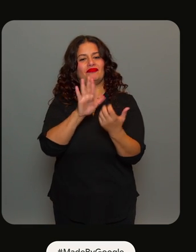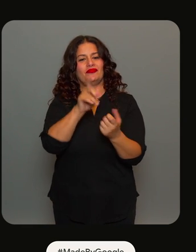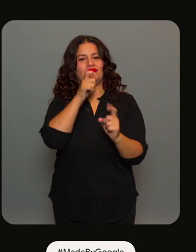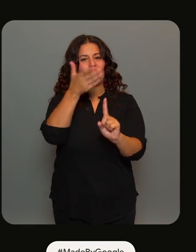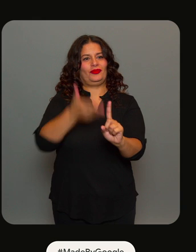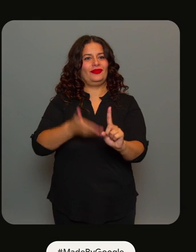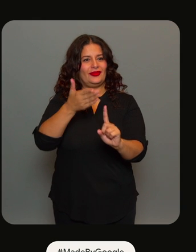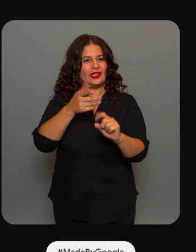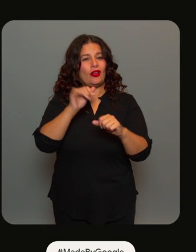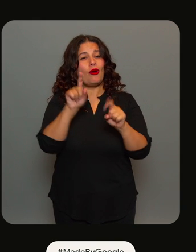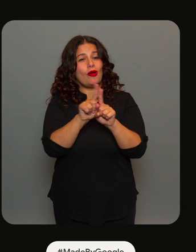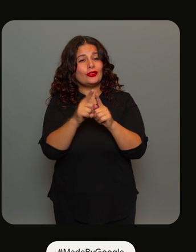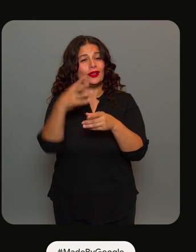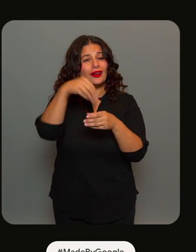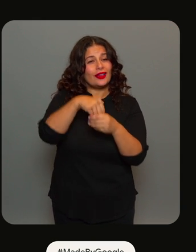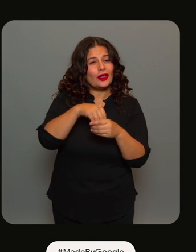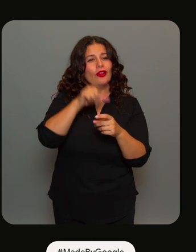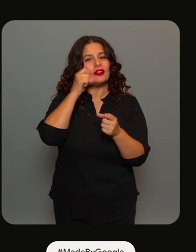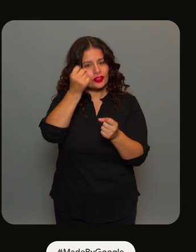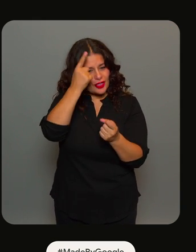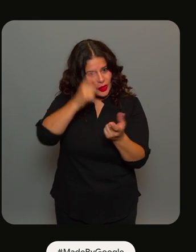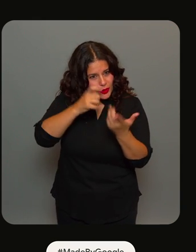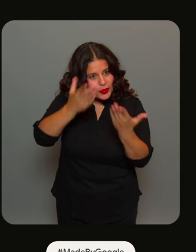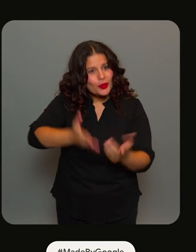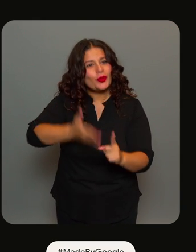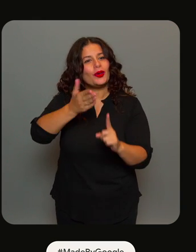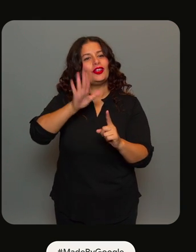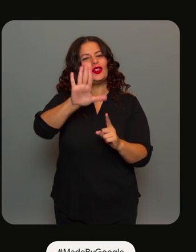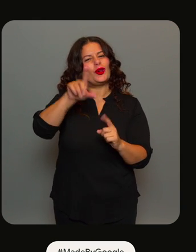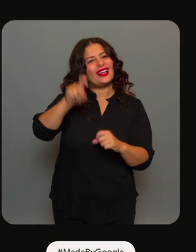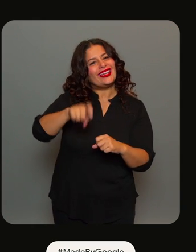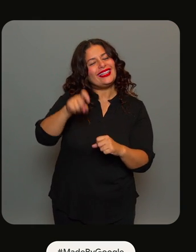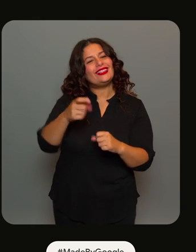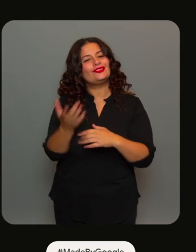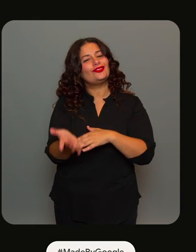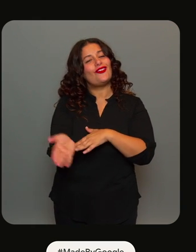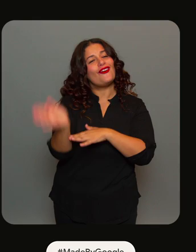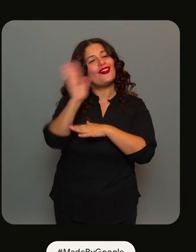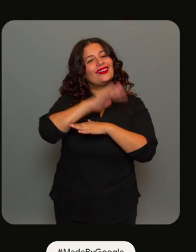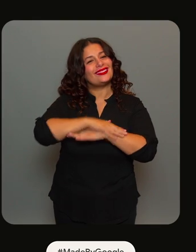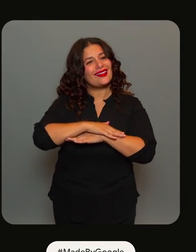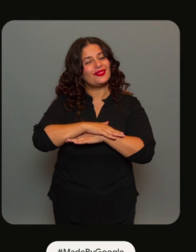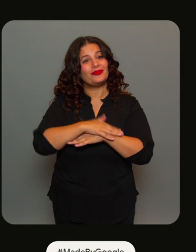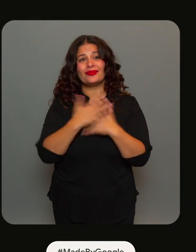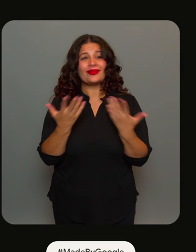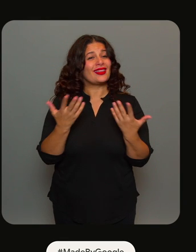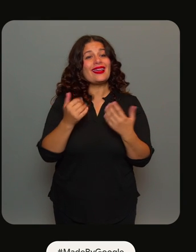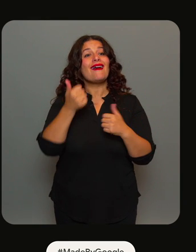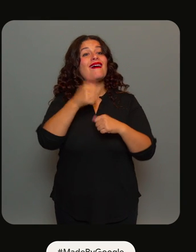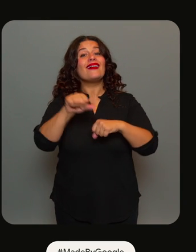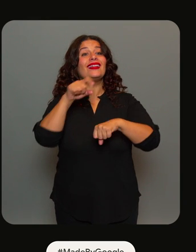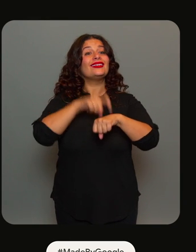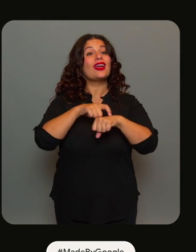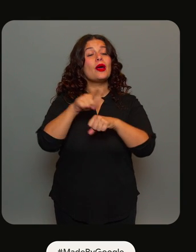the day. Every time you glance at your Pixel Watch, it's doing something helpful for you, not just prompting you to pick up